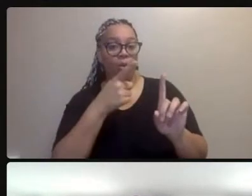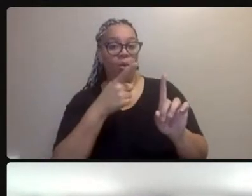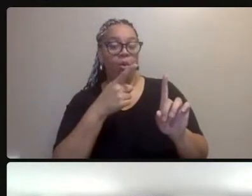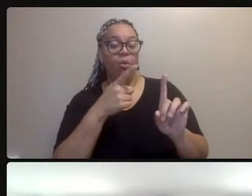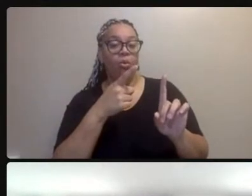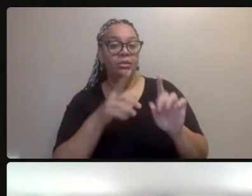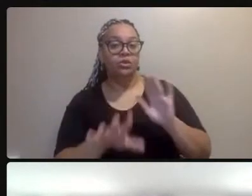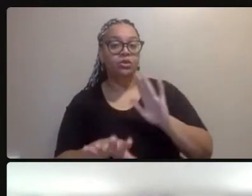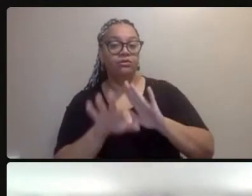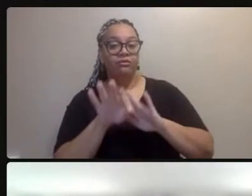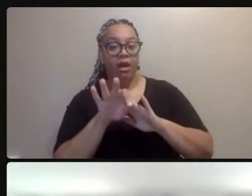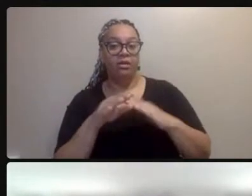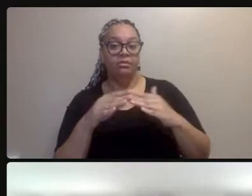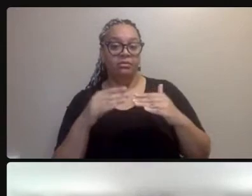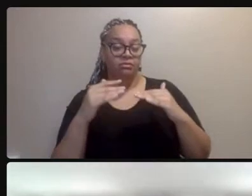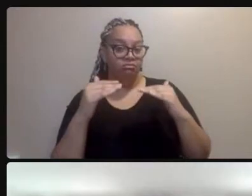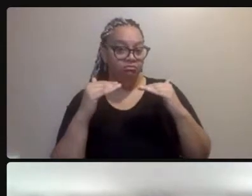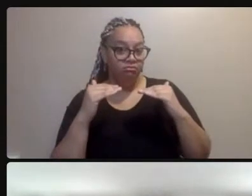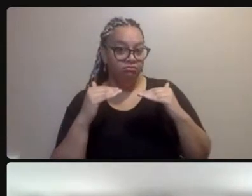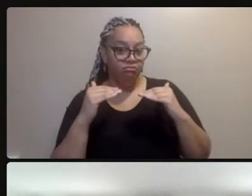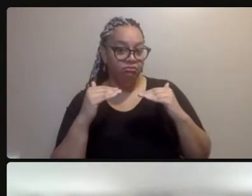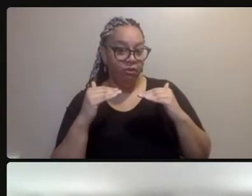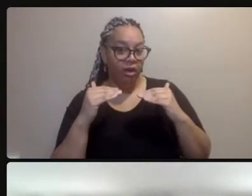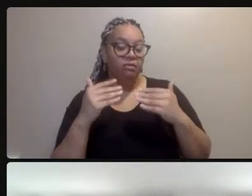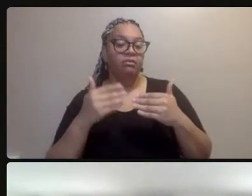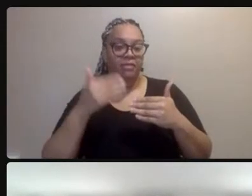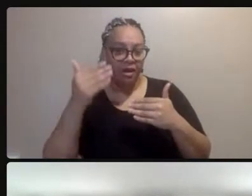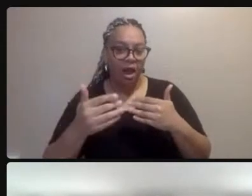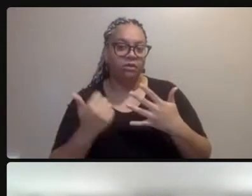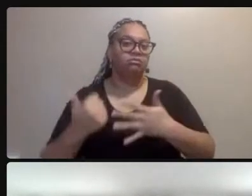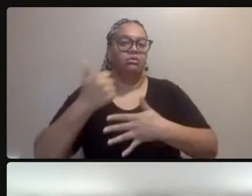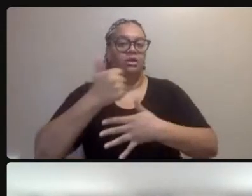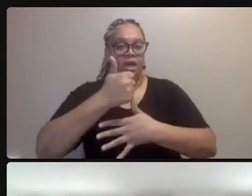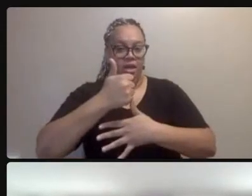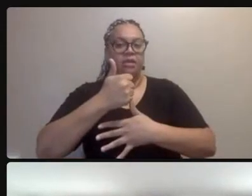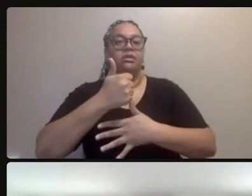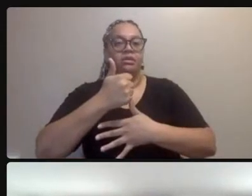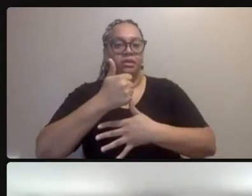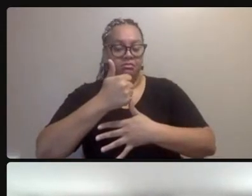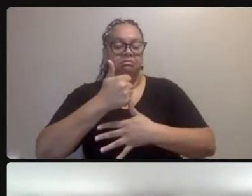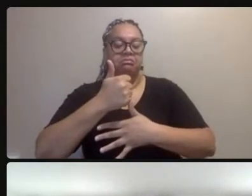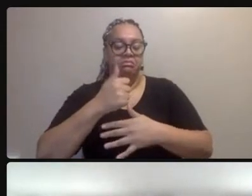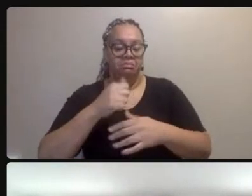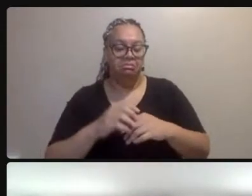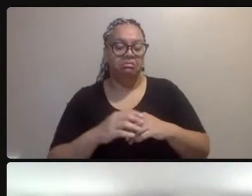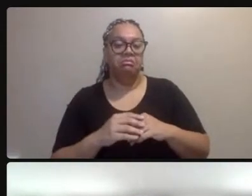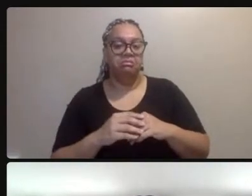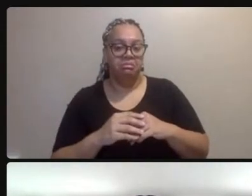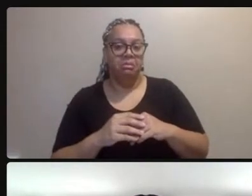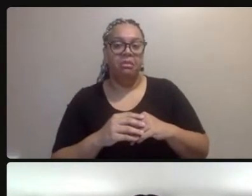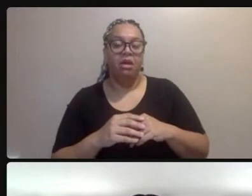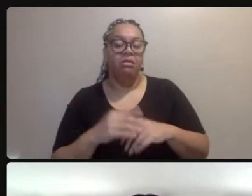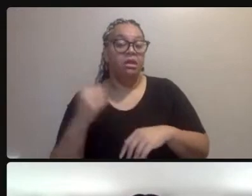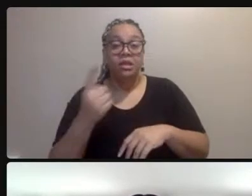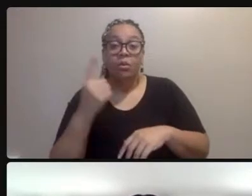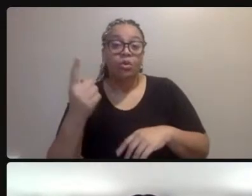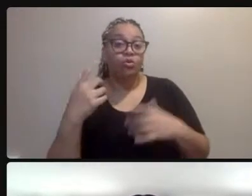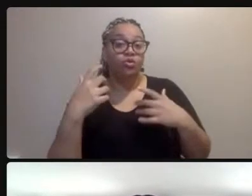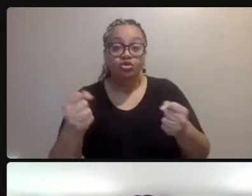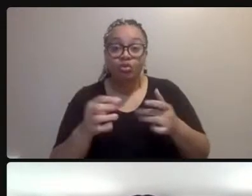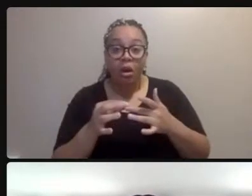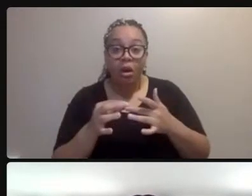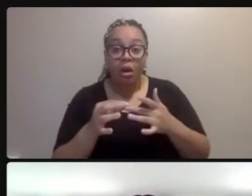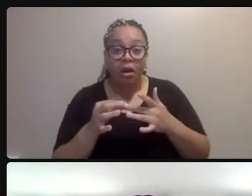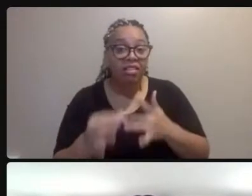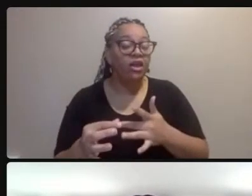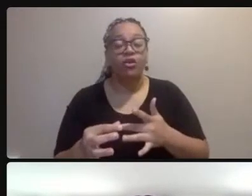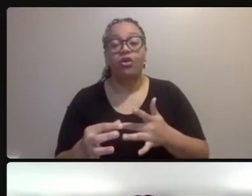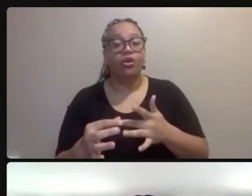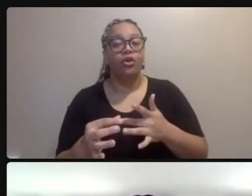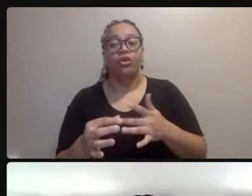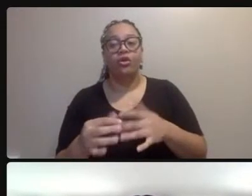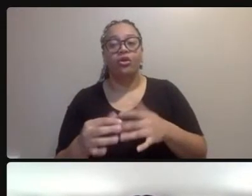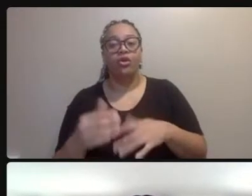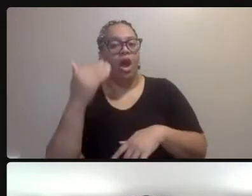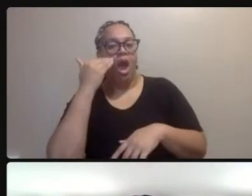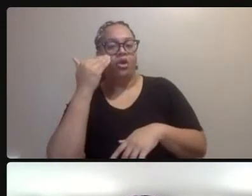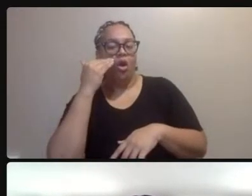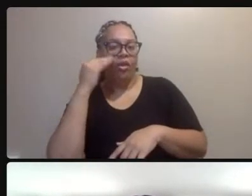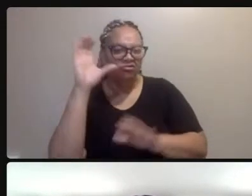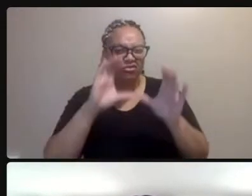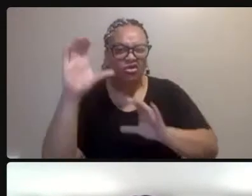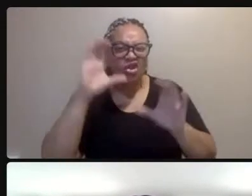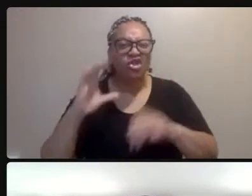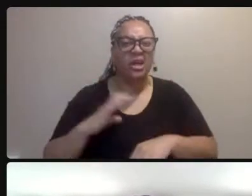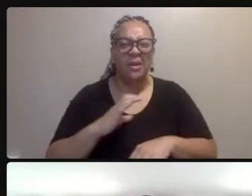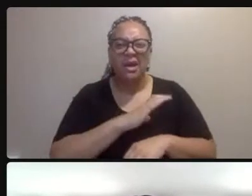WELL, FIRST I THINK A GOAL